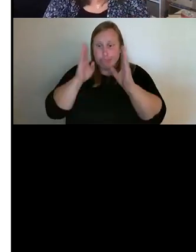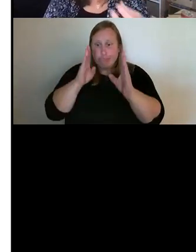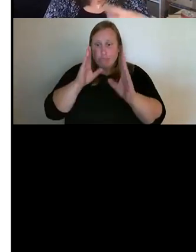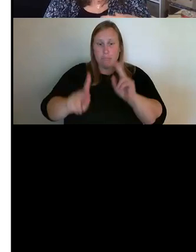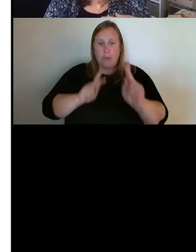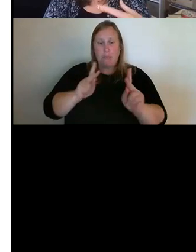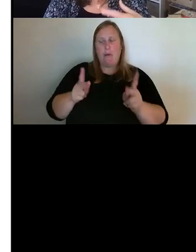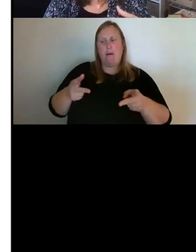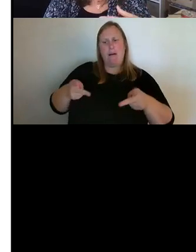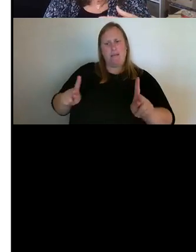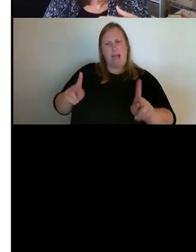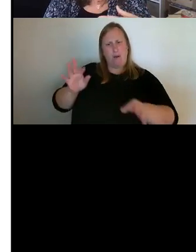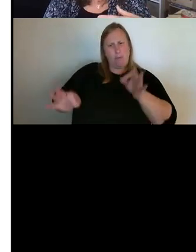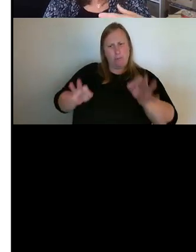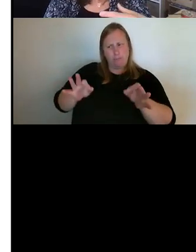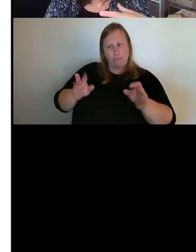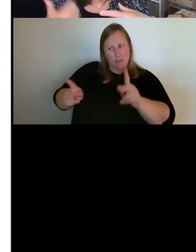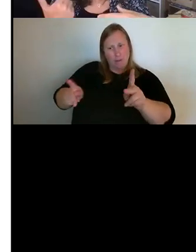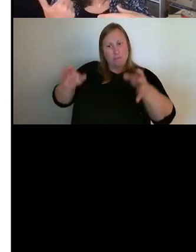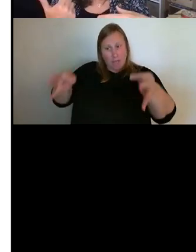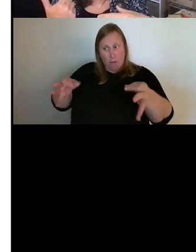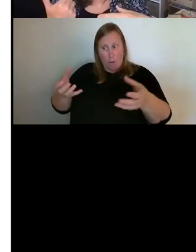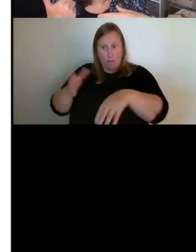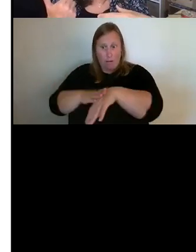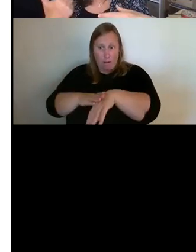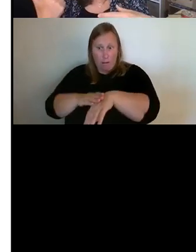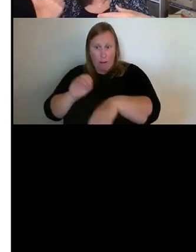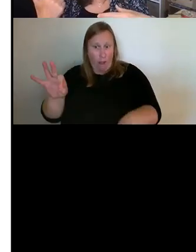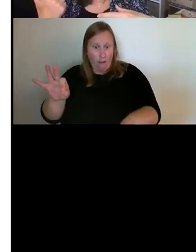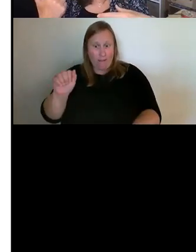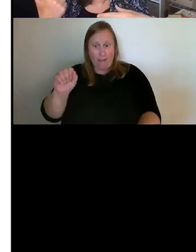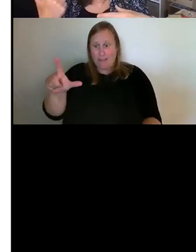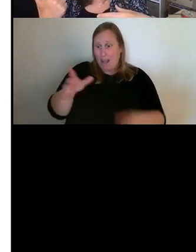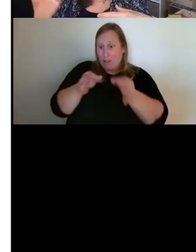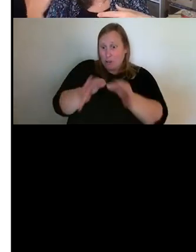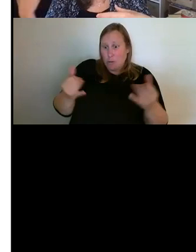Let them turn it off or on. Sign language interpretation is going on, too.